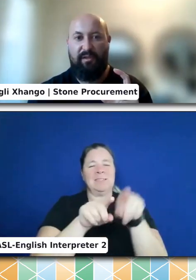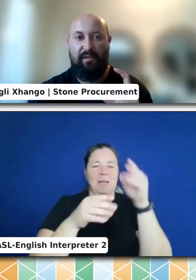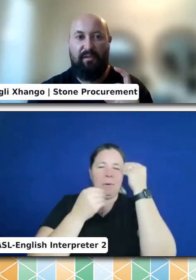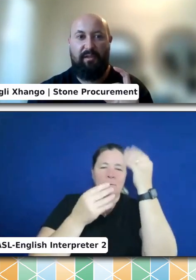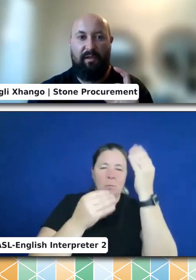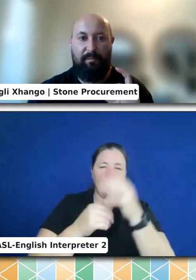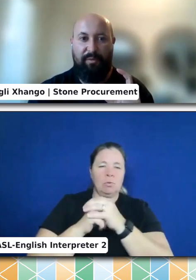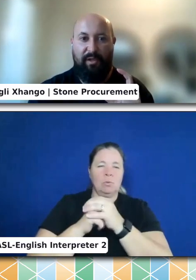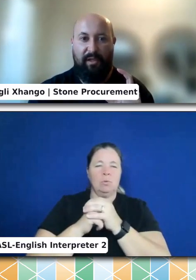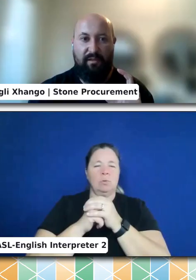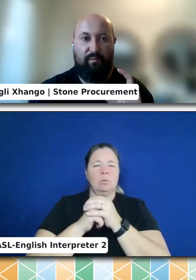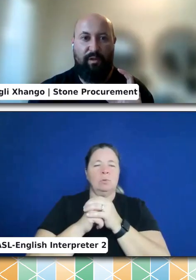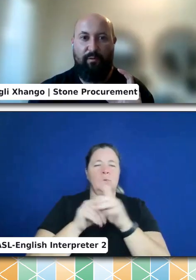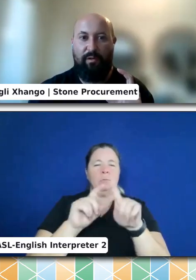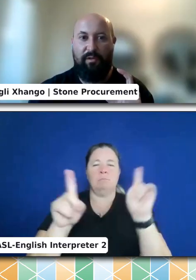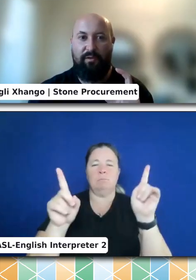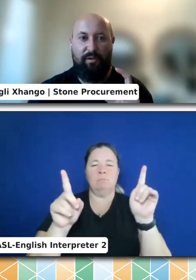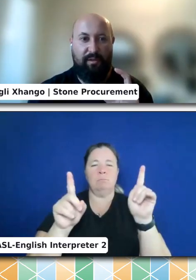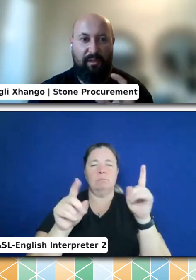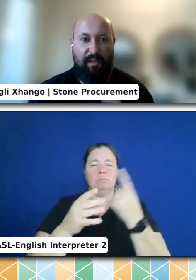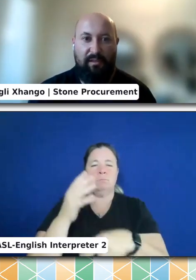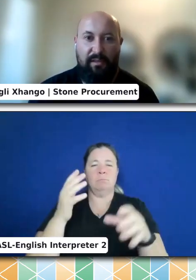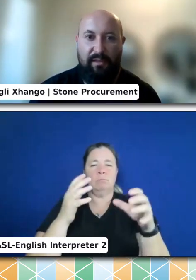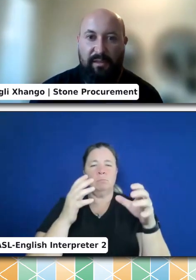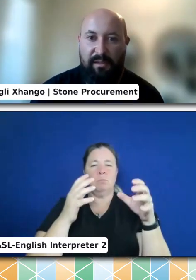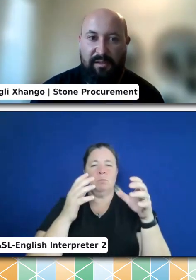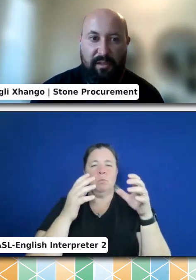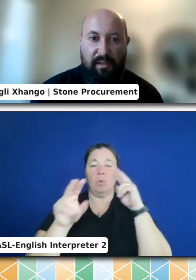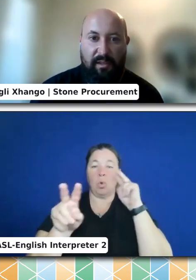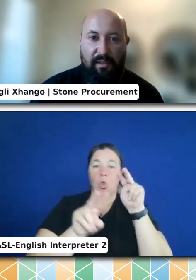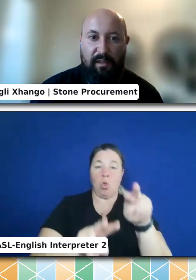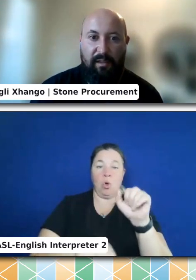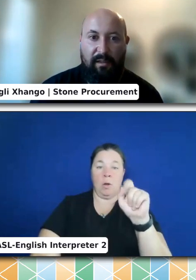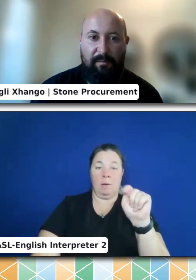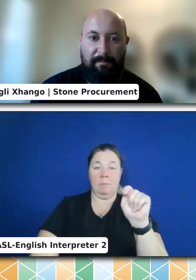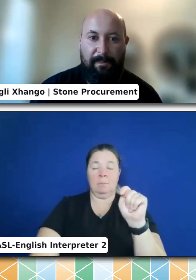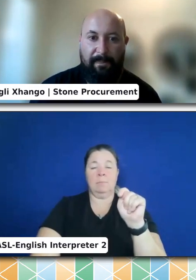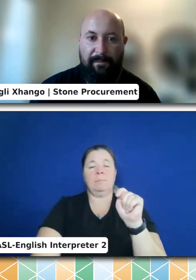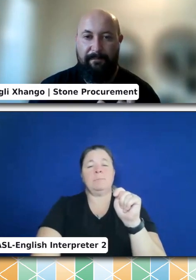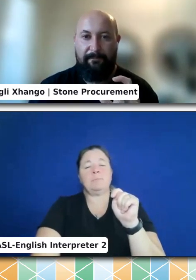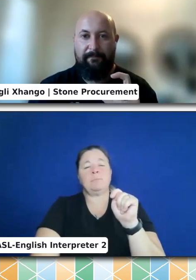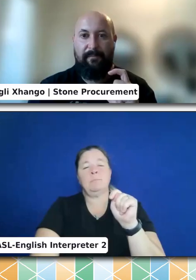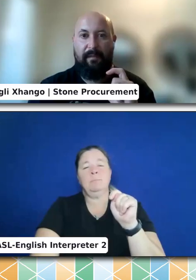Uh, but what you want to look at is. Um.